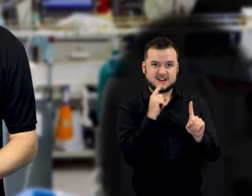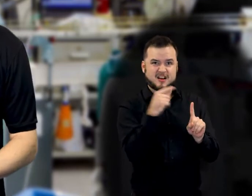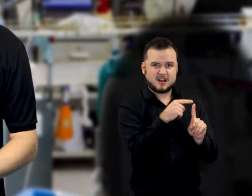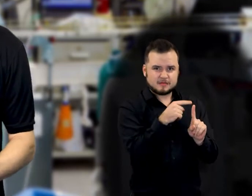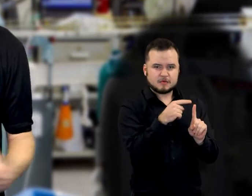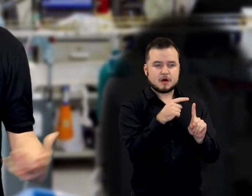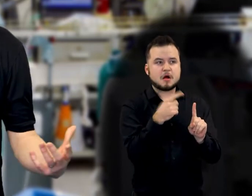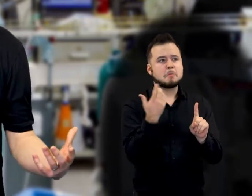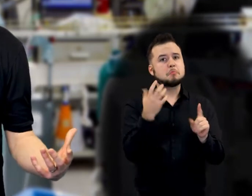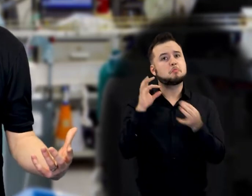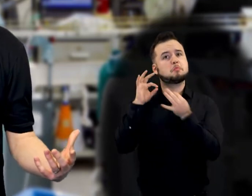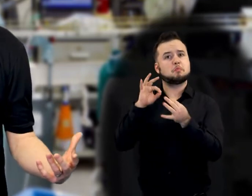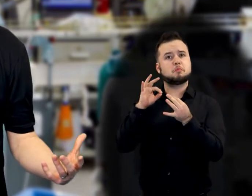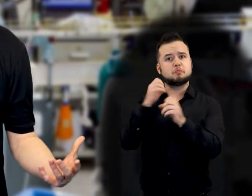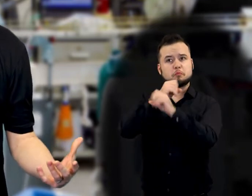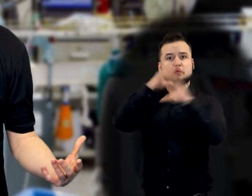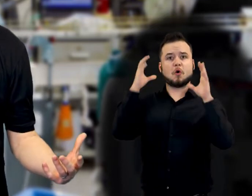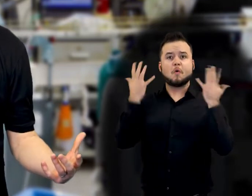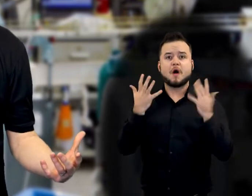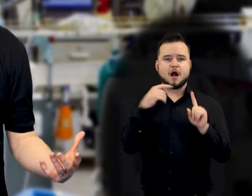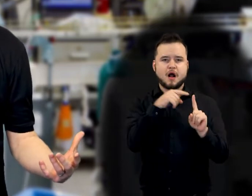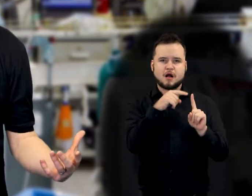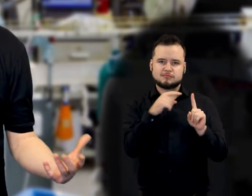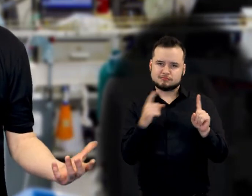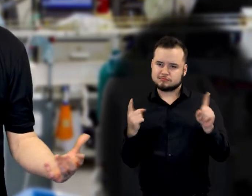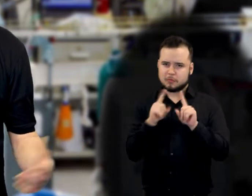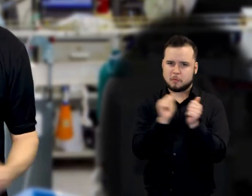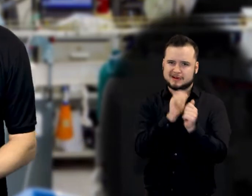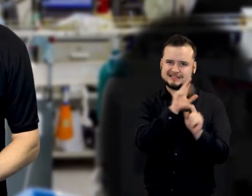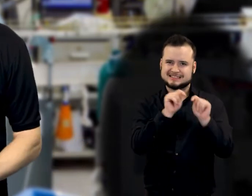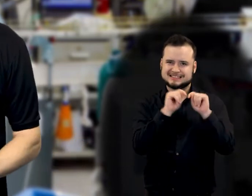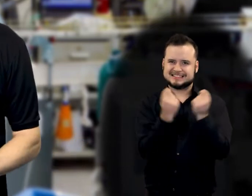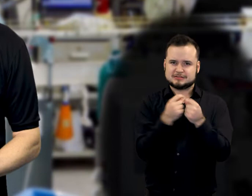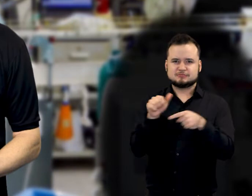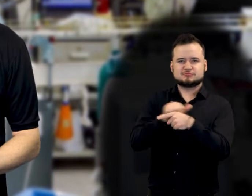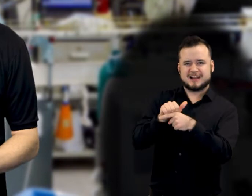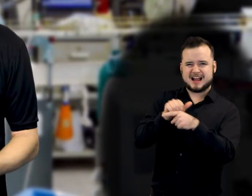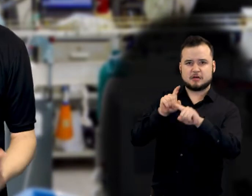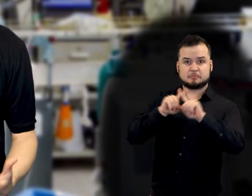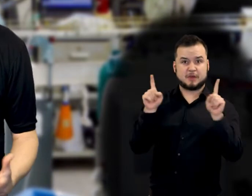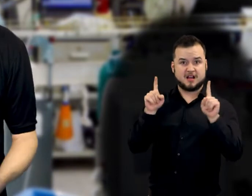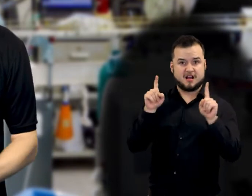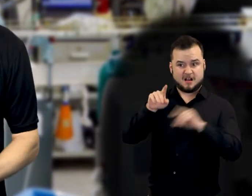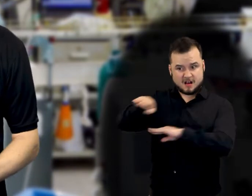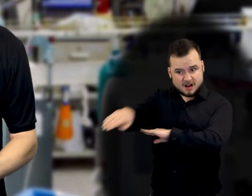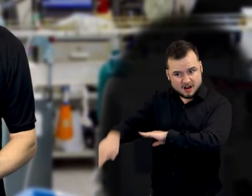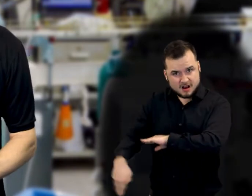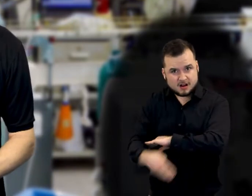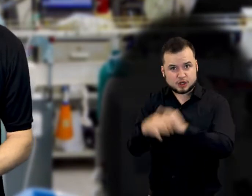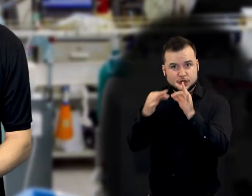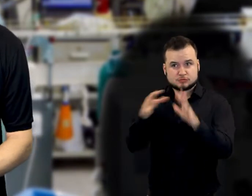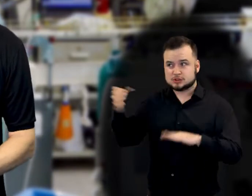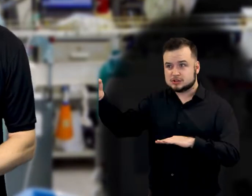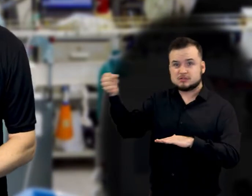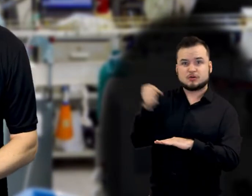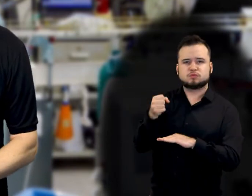but it was tough to find an interpreter to come to the plant at midnight. So Shawn was pretty flexible about coming in on his off-time